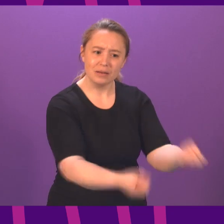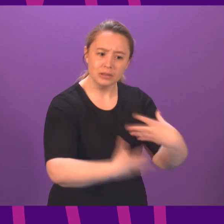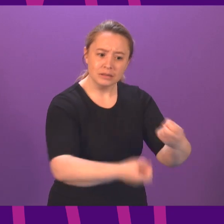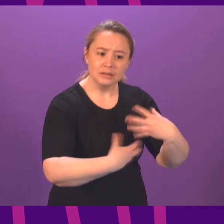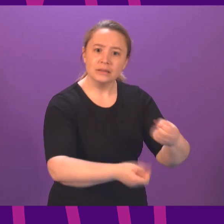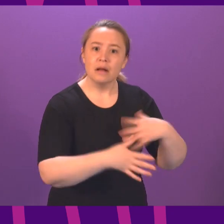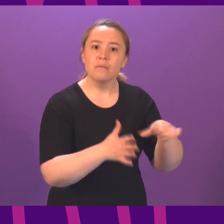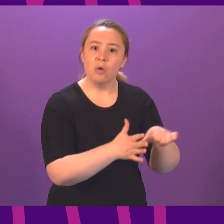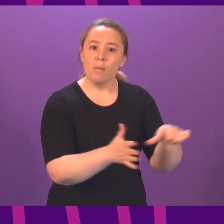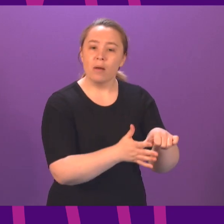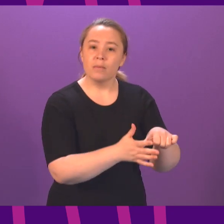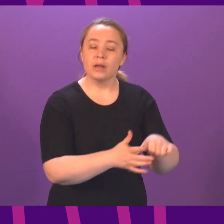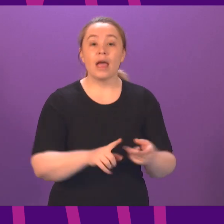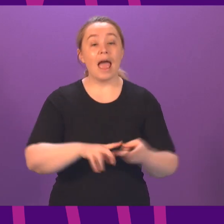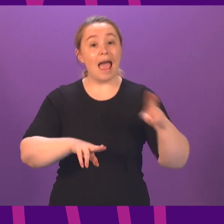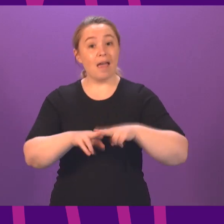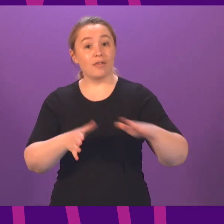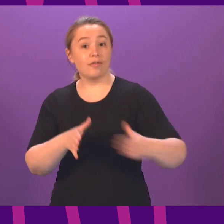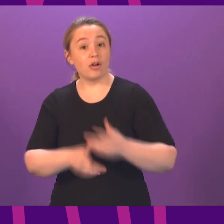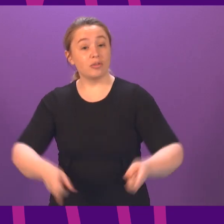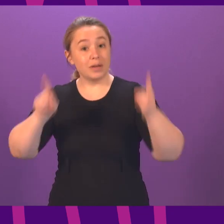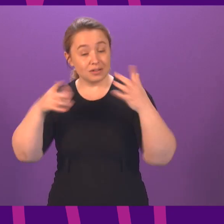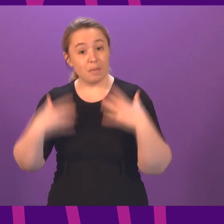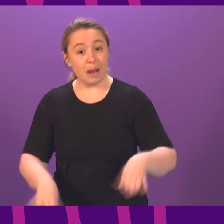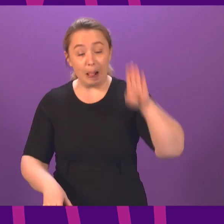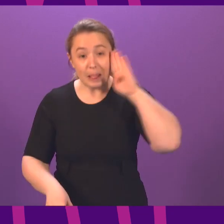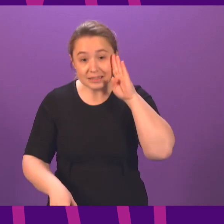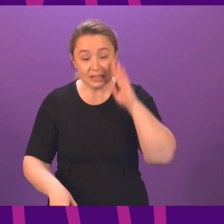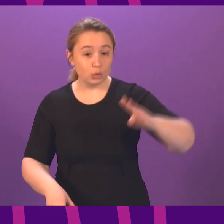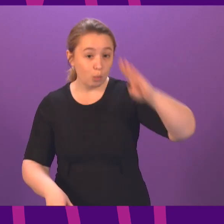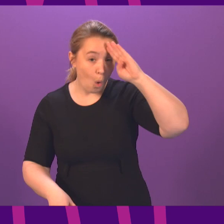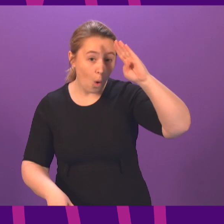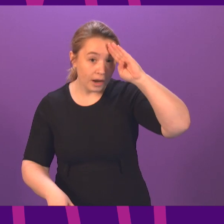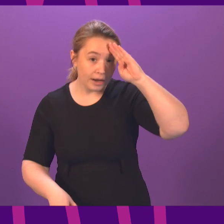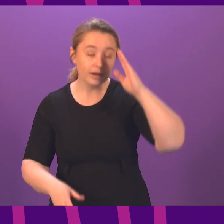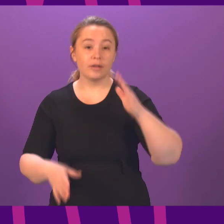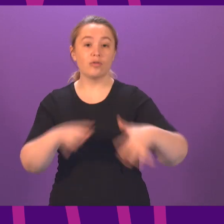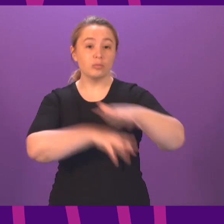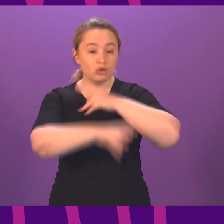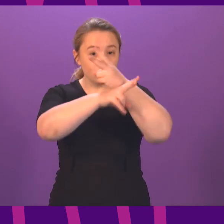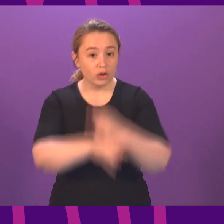Had the First Minister listened to the warnings about the threat facing social care in a pandemic—and,